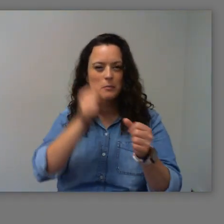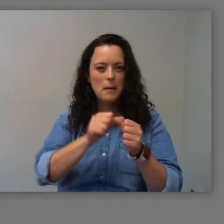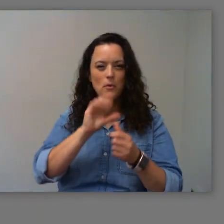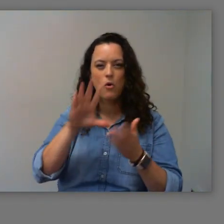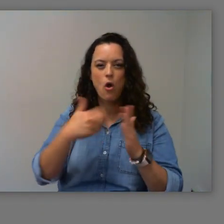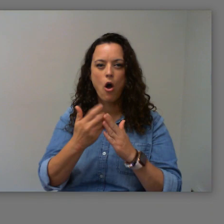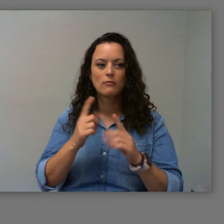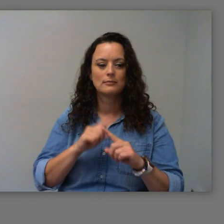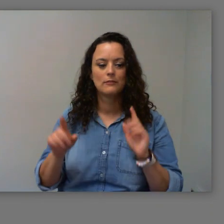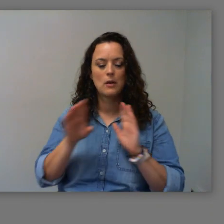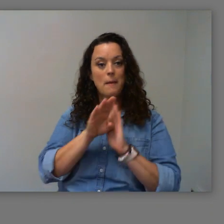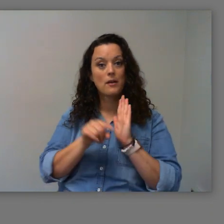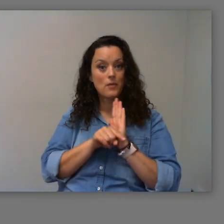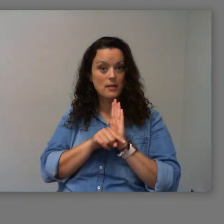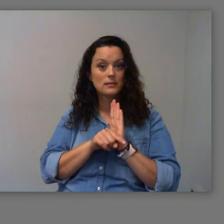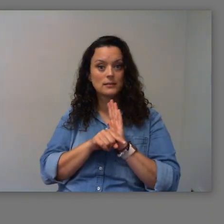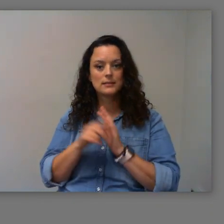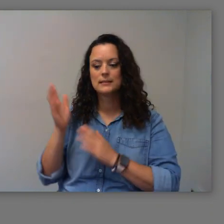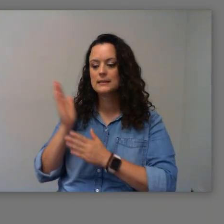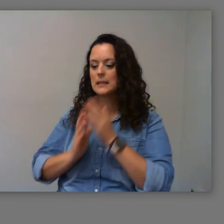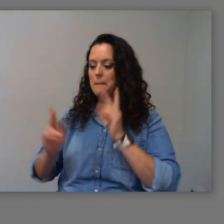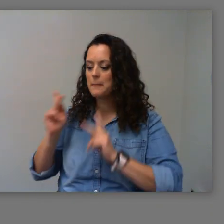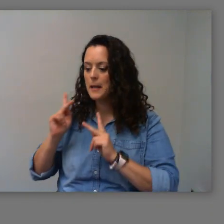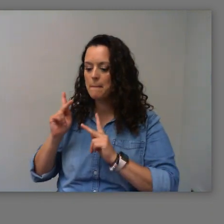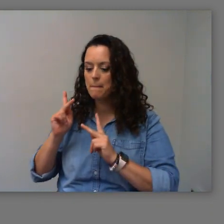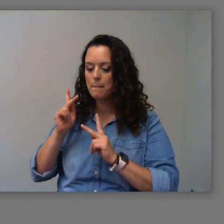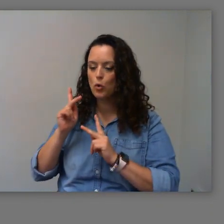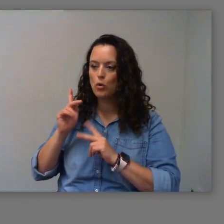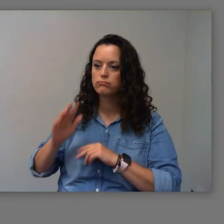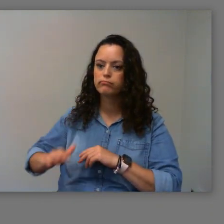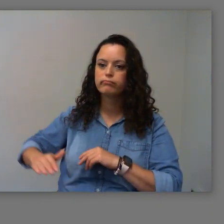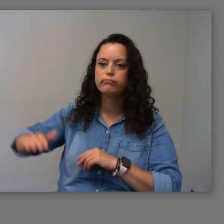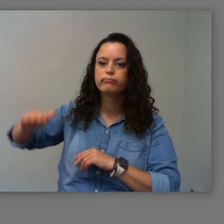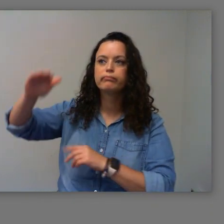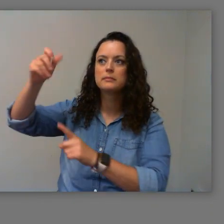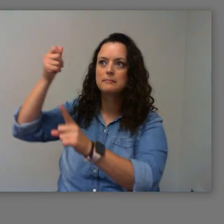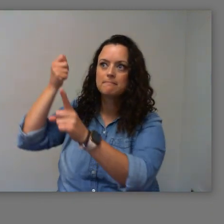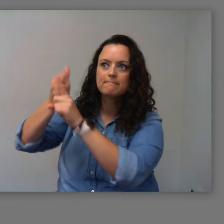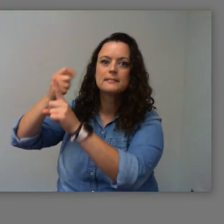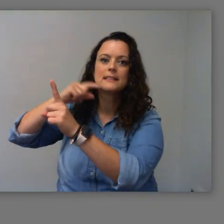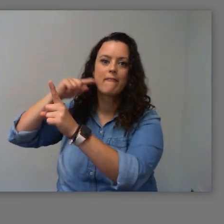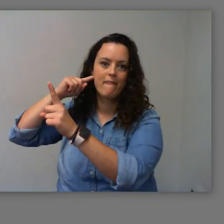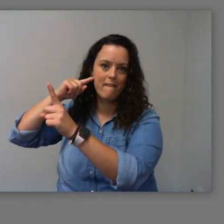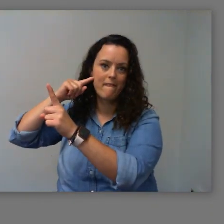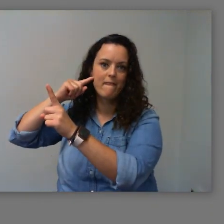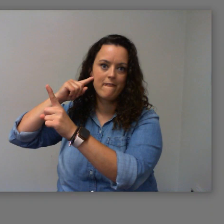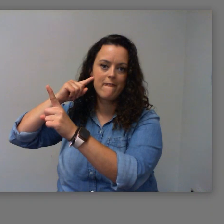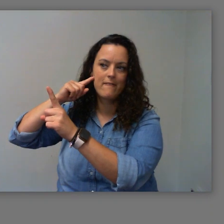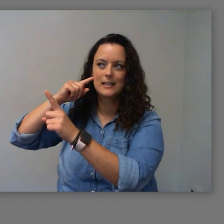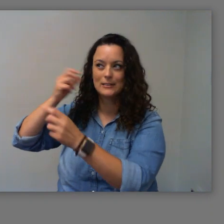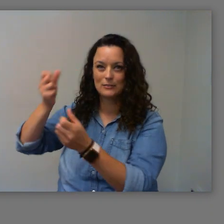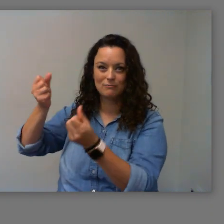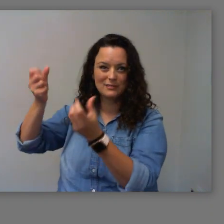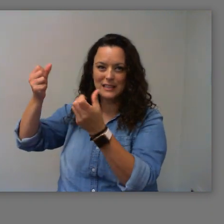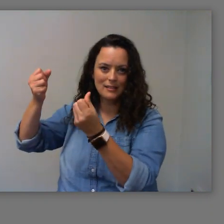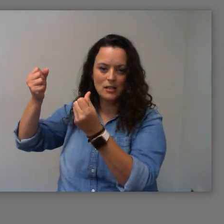um some people become deaf later in life and so they haven't learned sign language some people